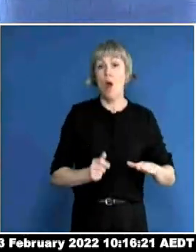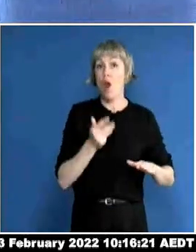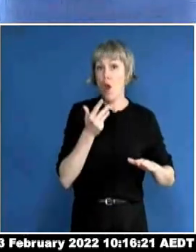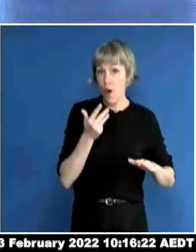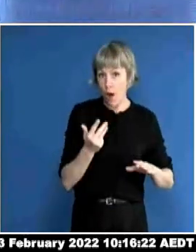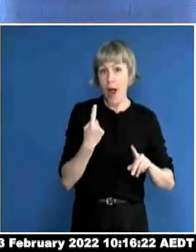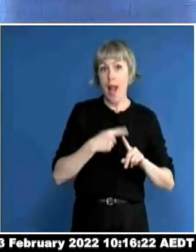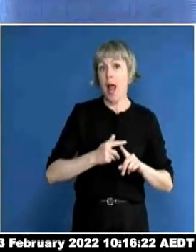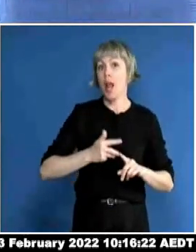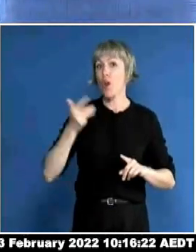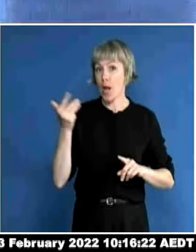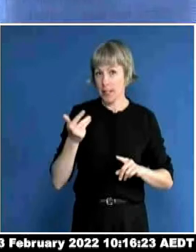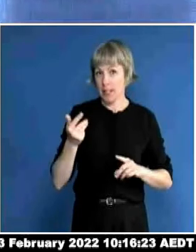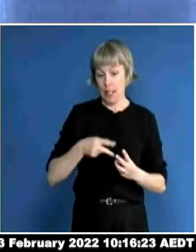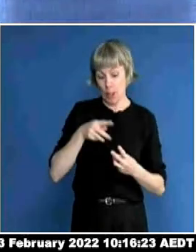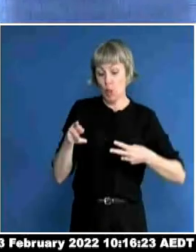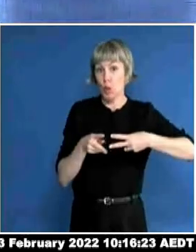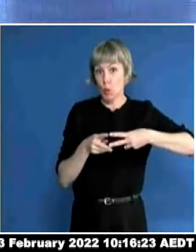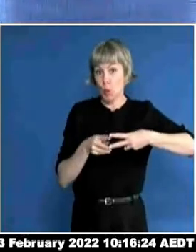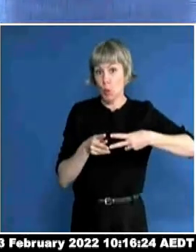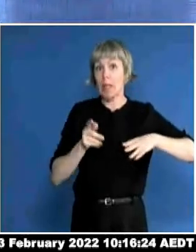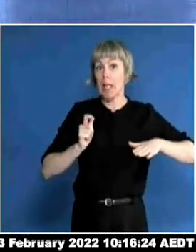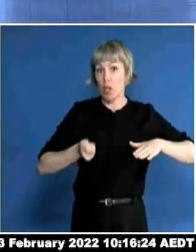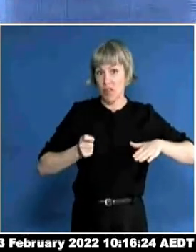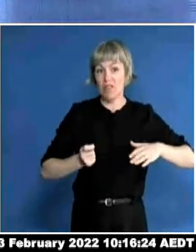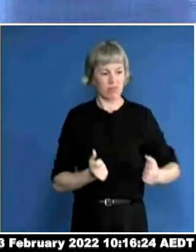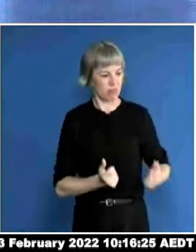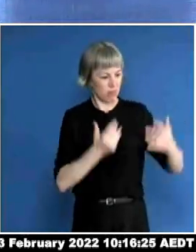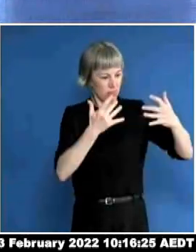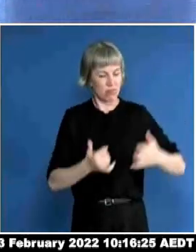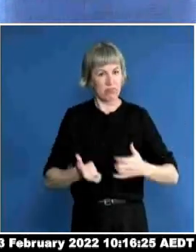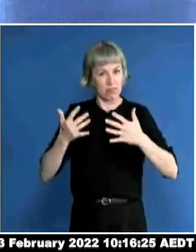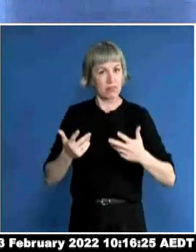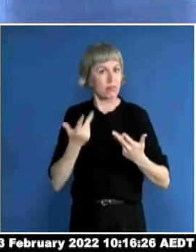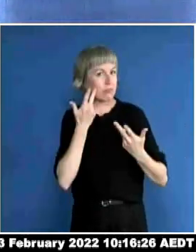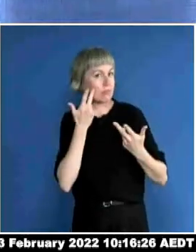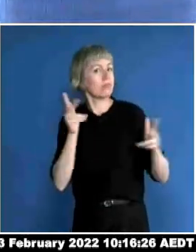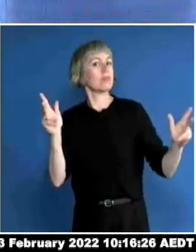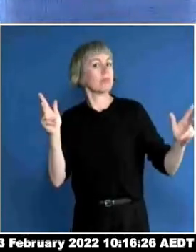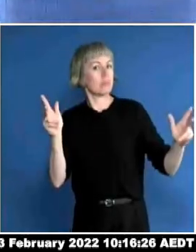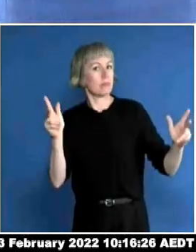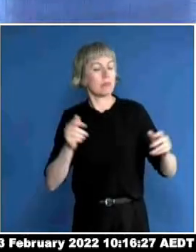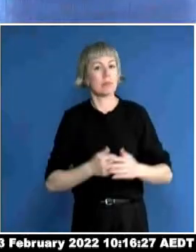One in five Australians, around 4.4 million people, live with disability.